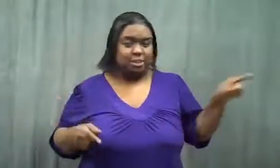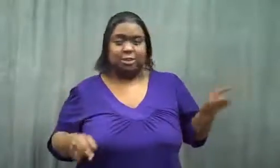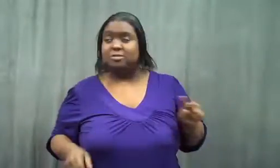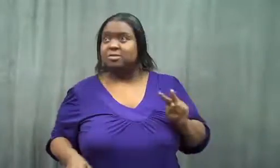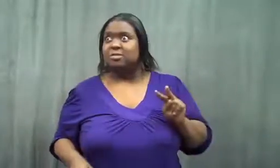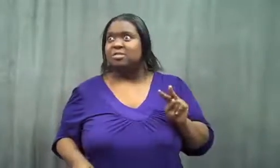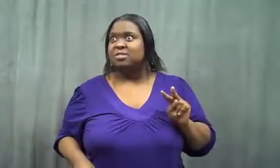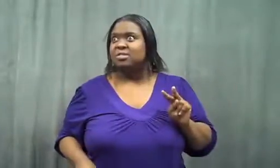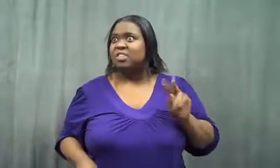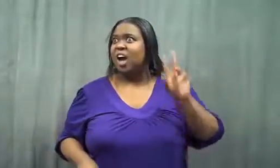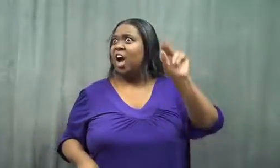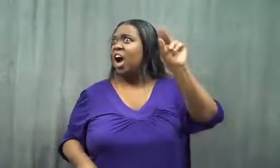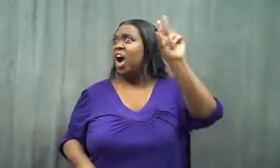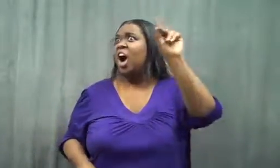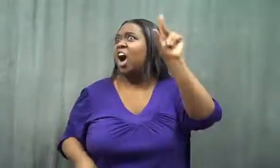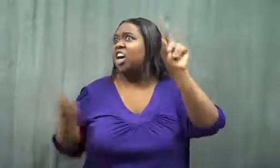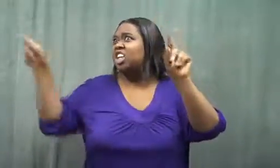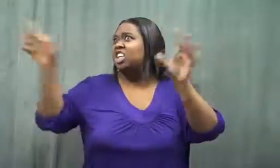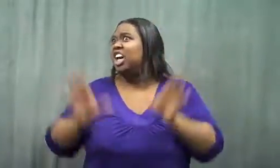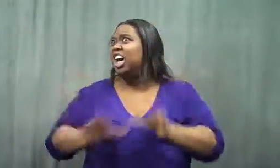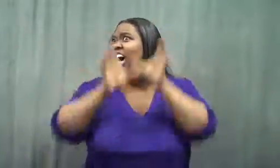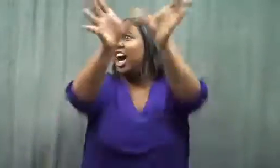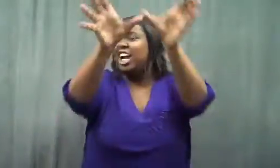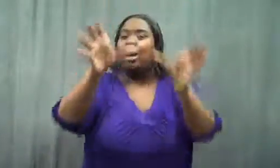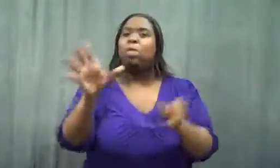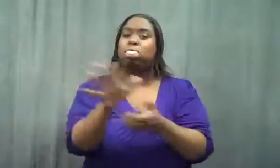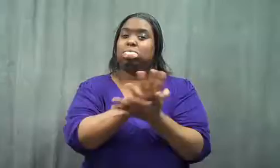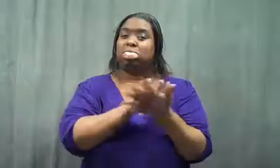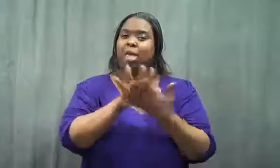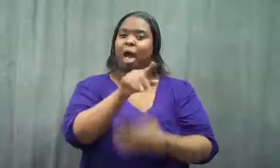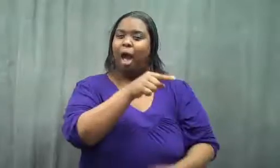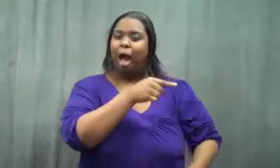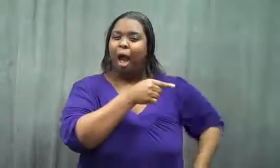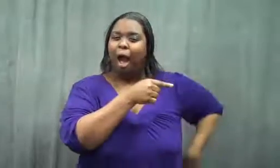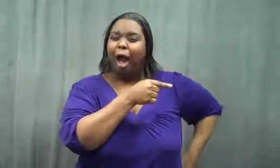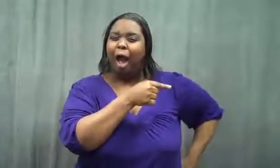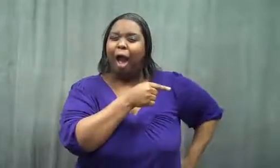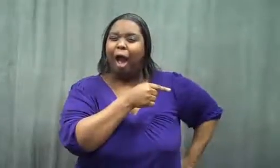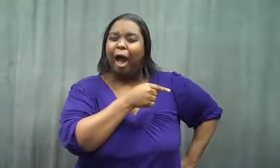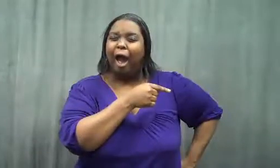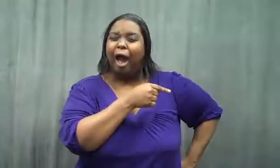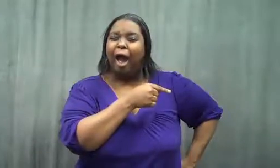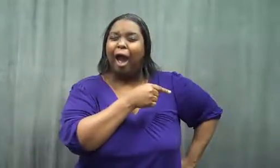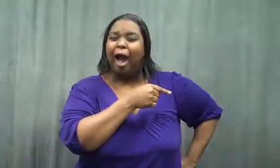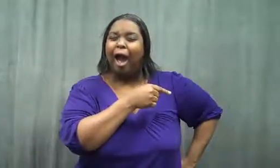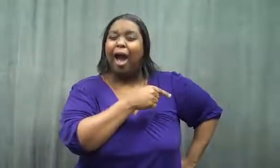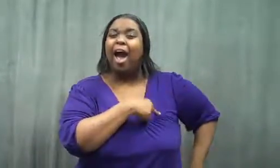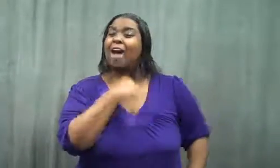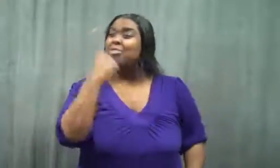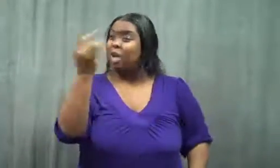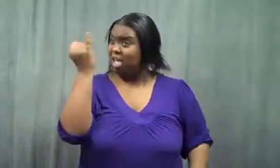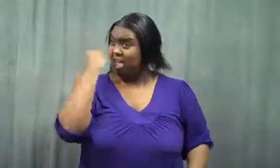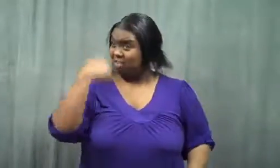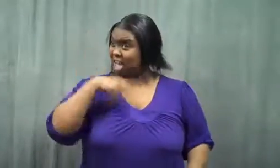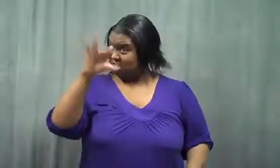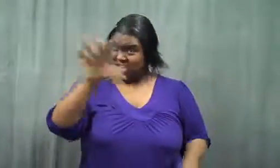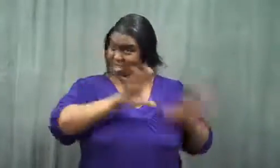My friend said, "No, Cassie pushed me." Huh, trying to cover her butt! I said, "If I did something like that, she would be worse off, bouncing off the pole.